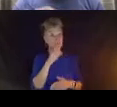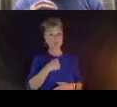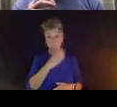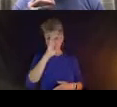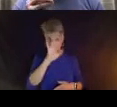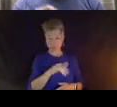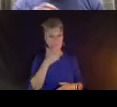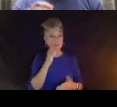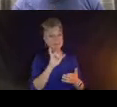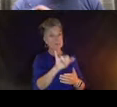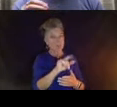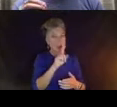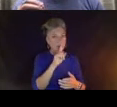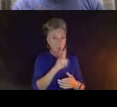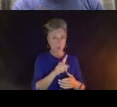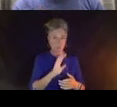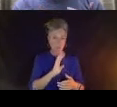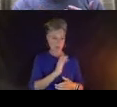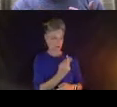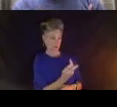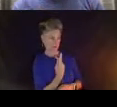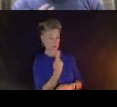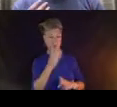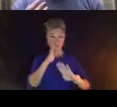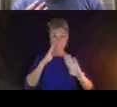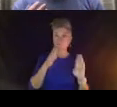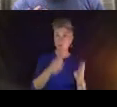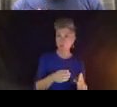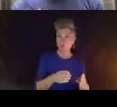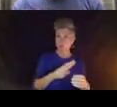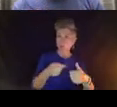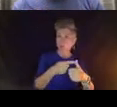of how we wanted to go ahead and address that plan of care.